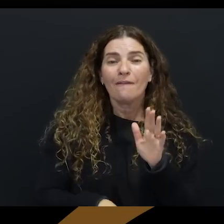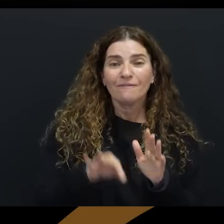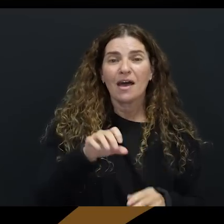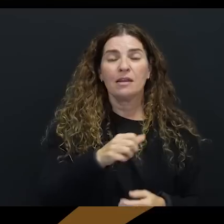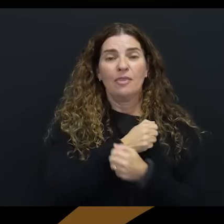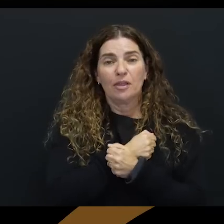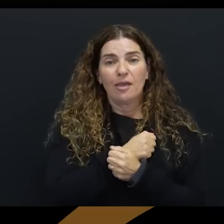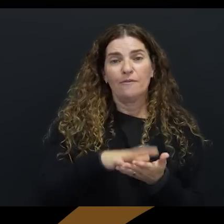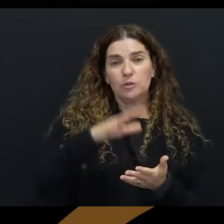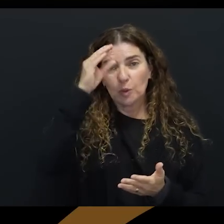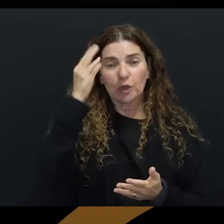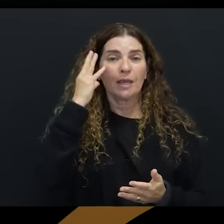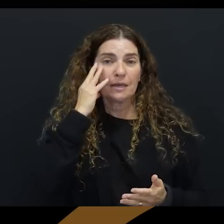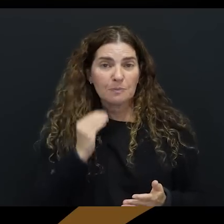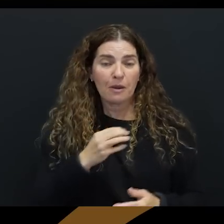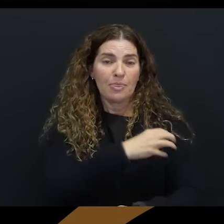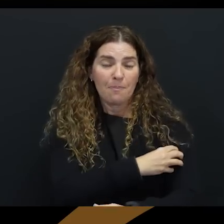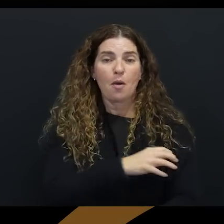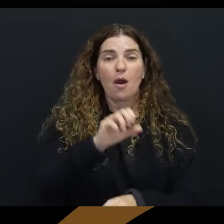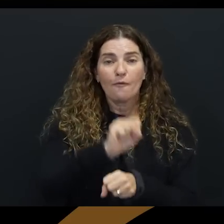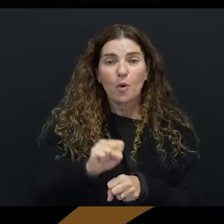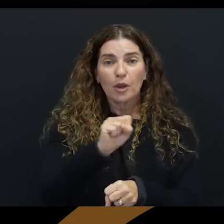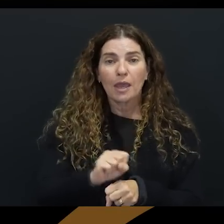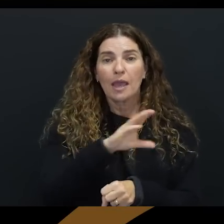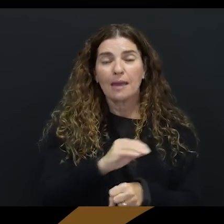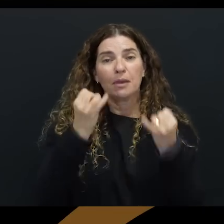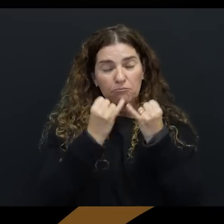experience the power of work, achieve the freedom of independent living,